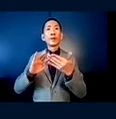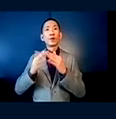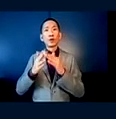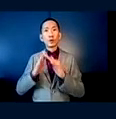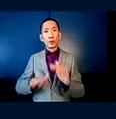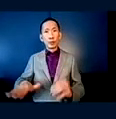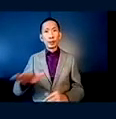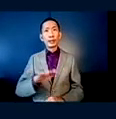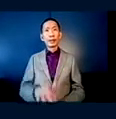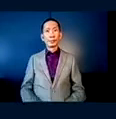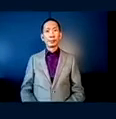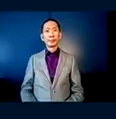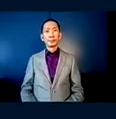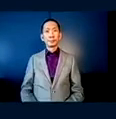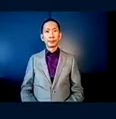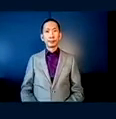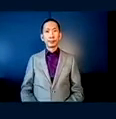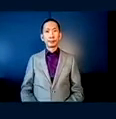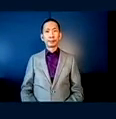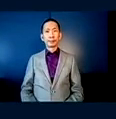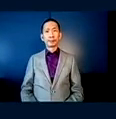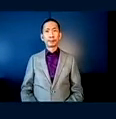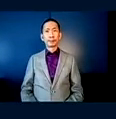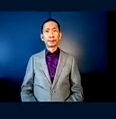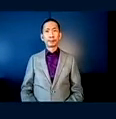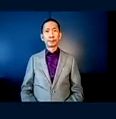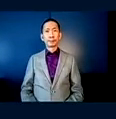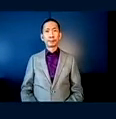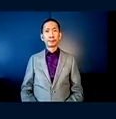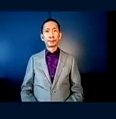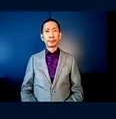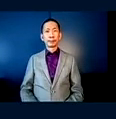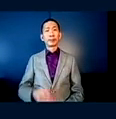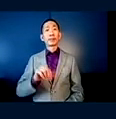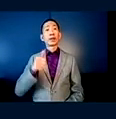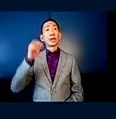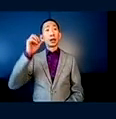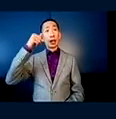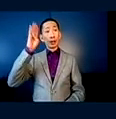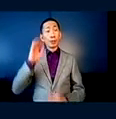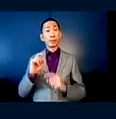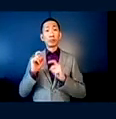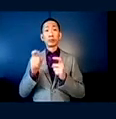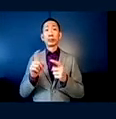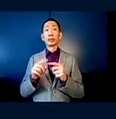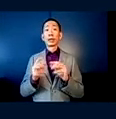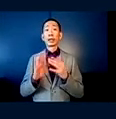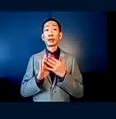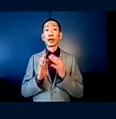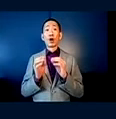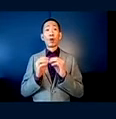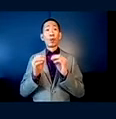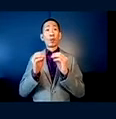GET INPUT FROM THE COMMUNITY. NEXT. ANOTHER ANTHROPOLOGICAL